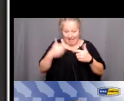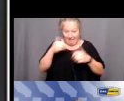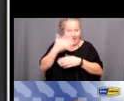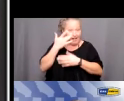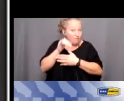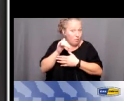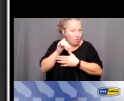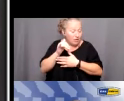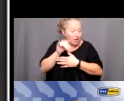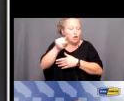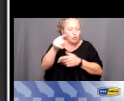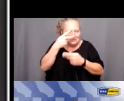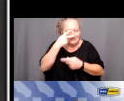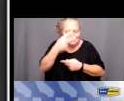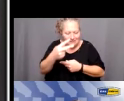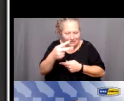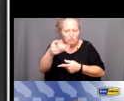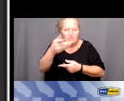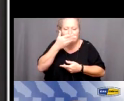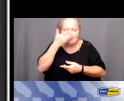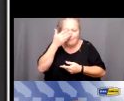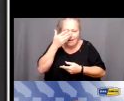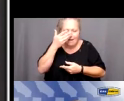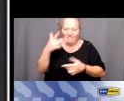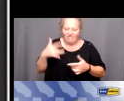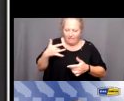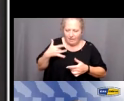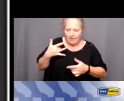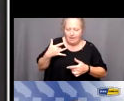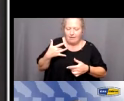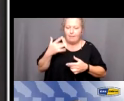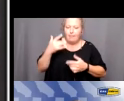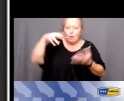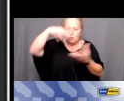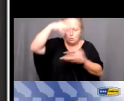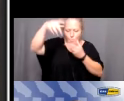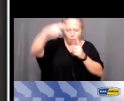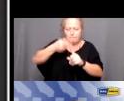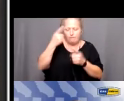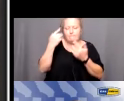living in California, you have seen and smelled and felt the smoke from these wildfires.